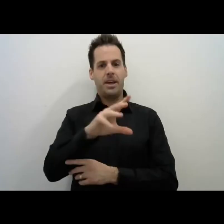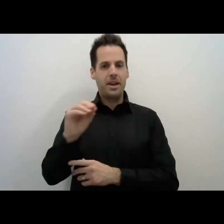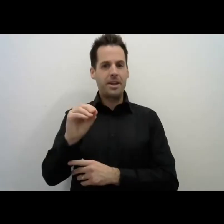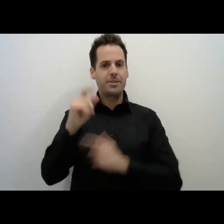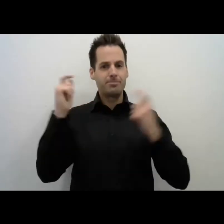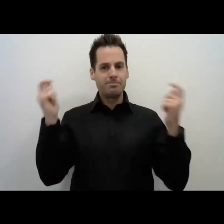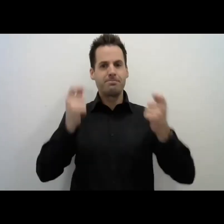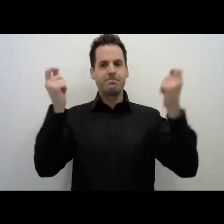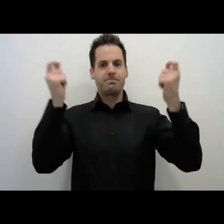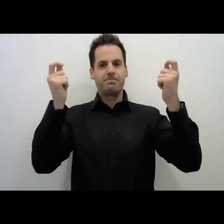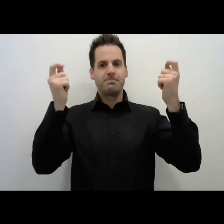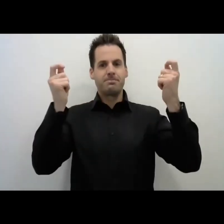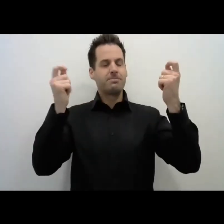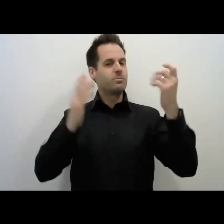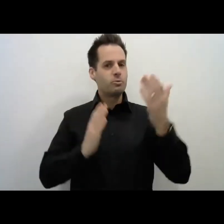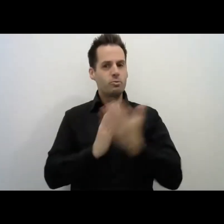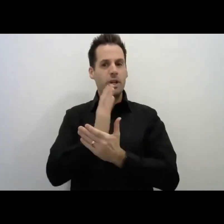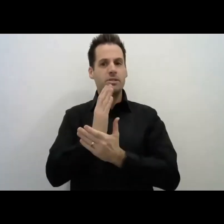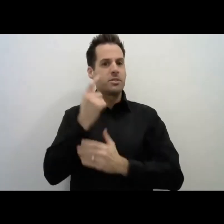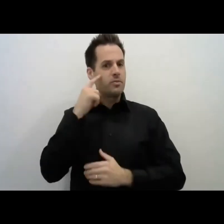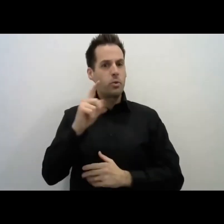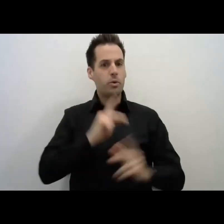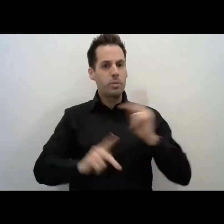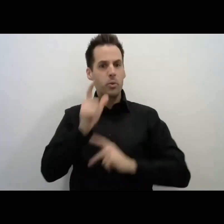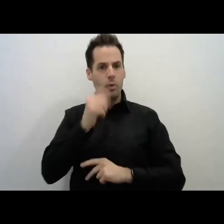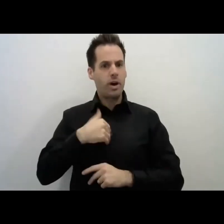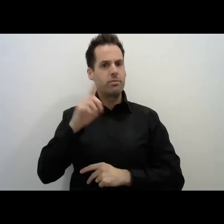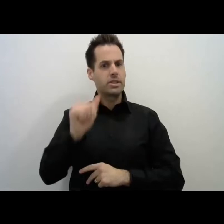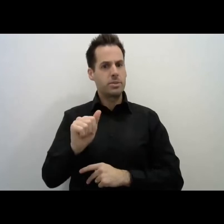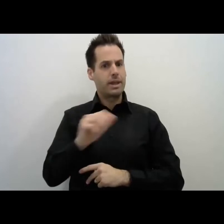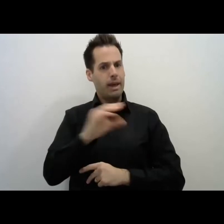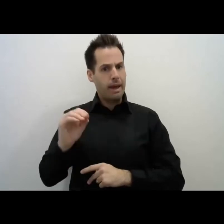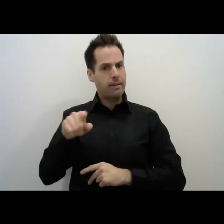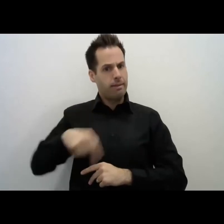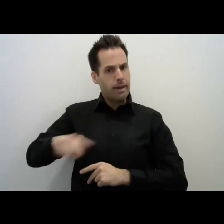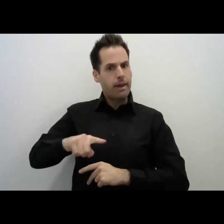um the rights of people uh with disabilities who rely upon service animals in a moment i'm just